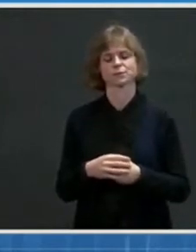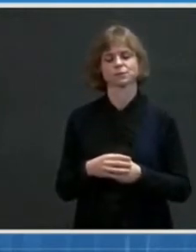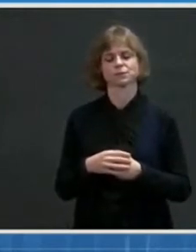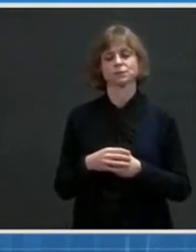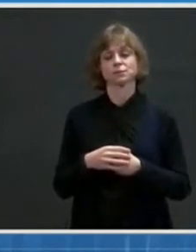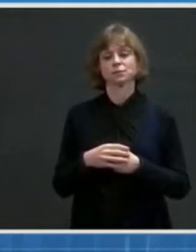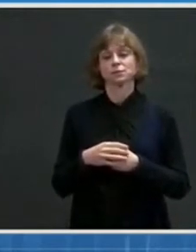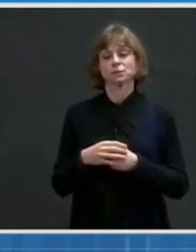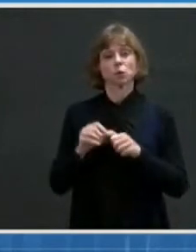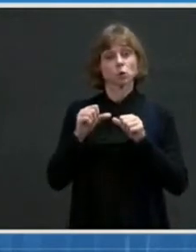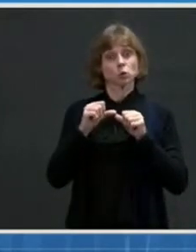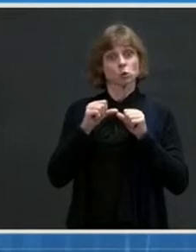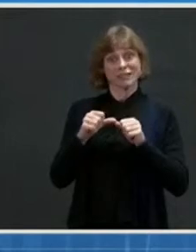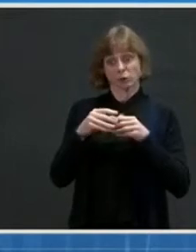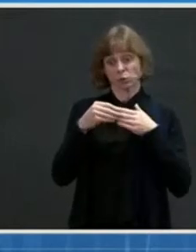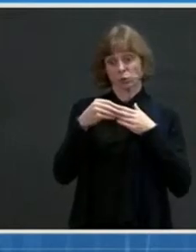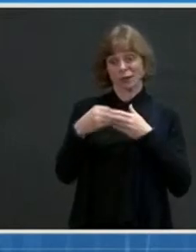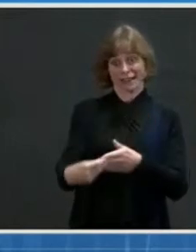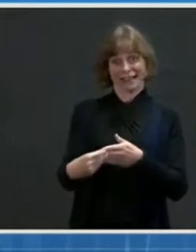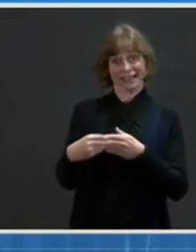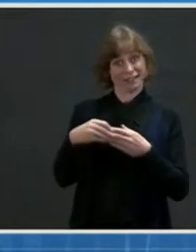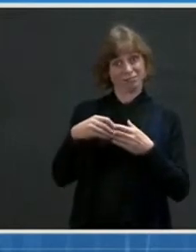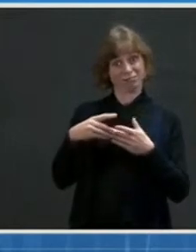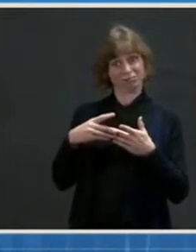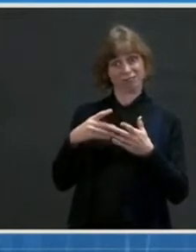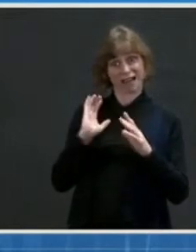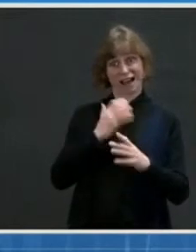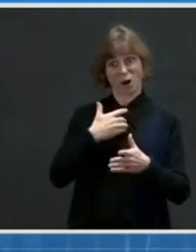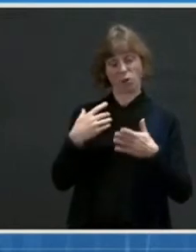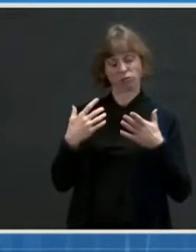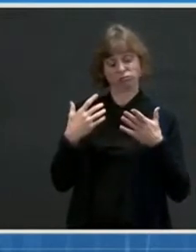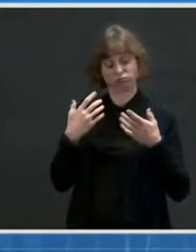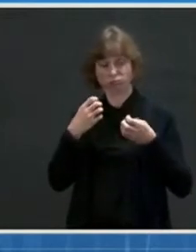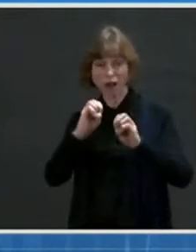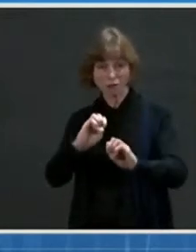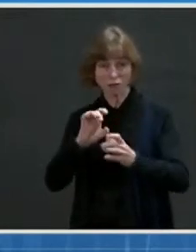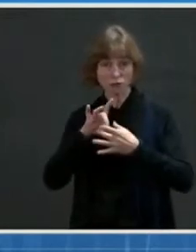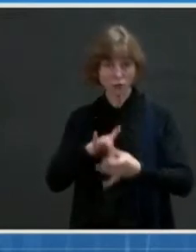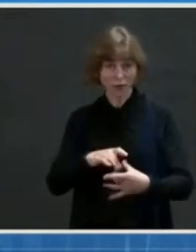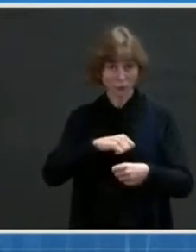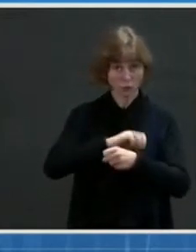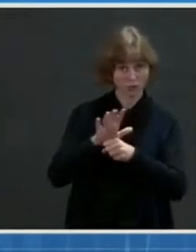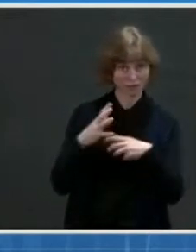ENGAGEMENT THROUGHOUT THE RESPONSE. NOW TO CONTINUE TO INFORM OUR EFFORTS AROUND VACCINE